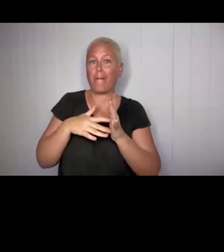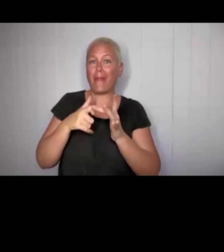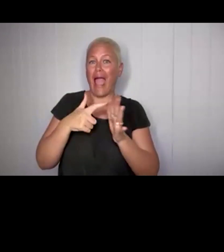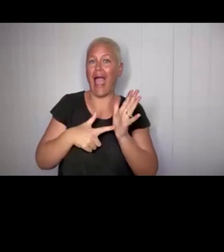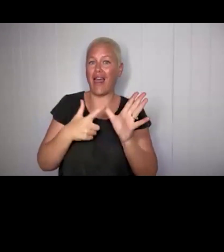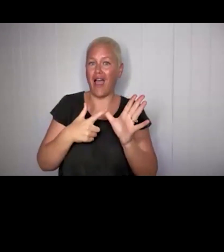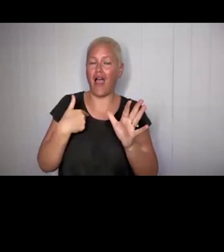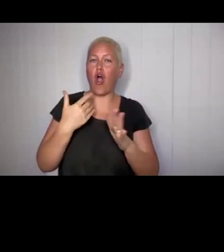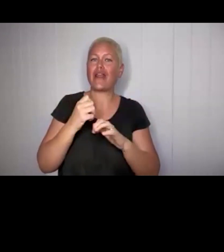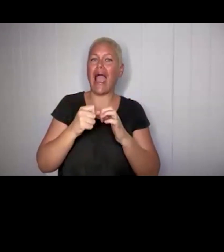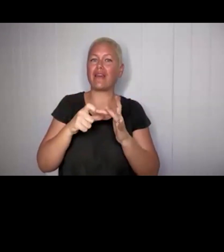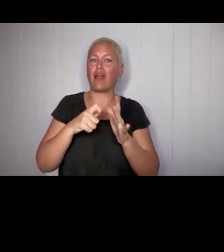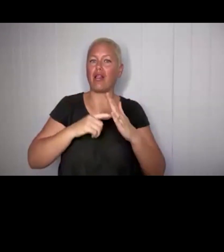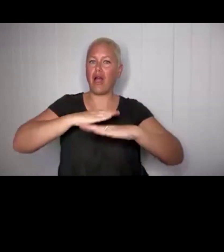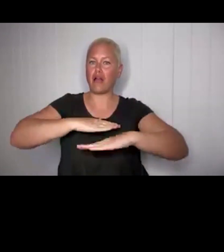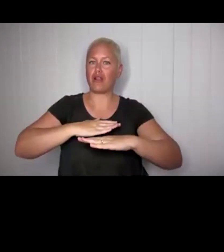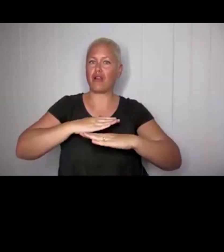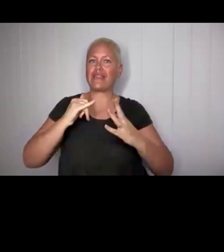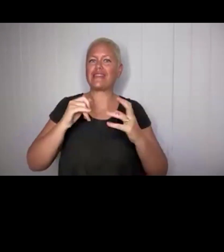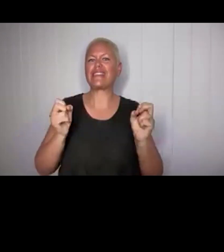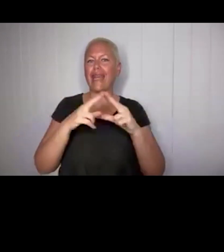McCullough on the cattle country -- Mikala. -- On Gadigal country in Sydney. The first